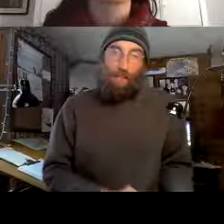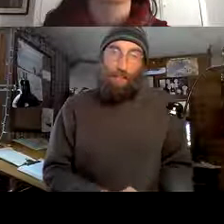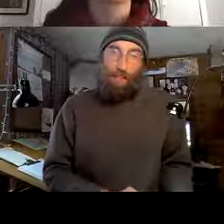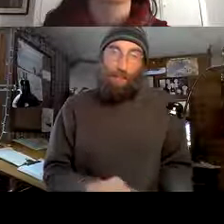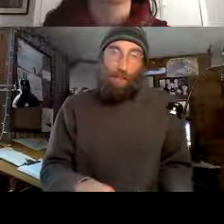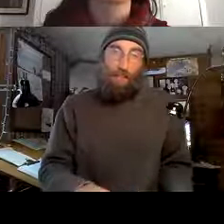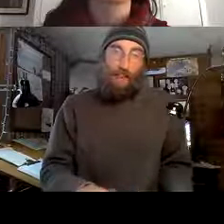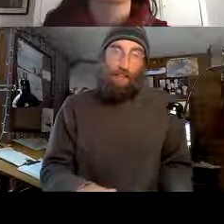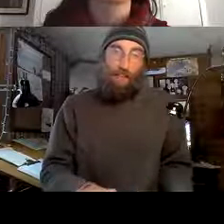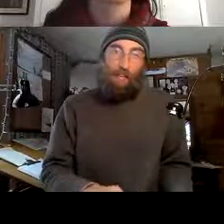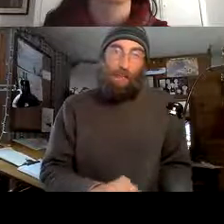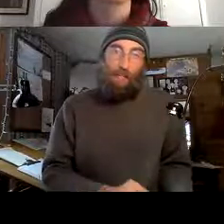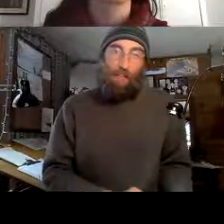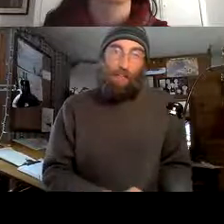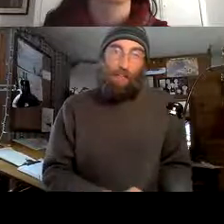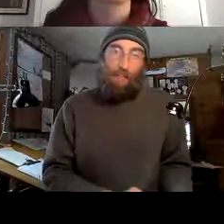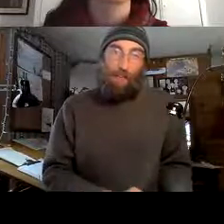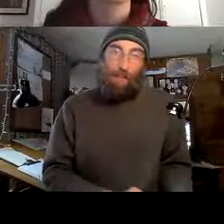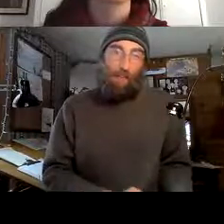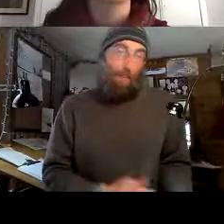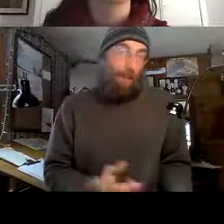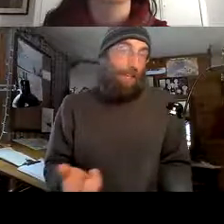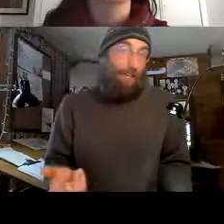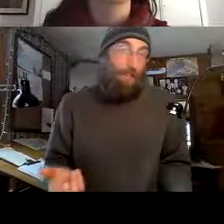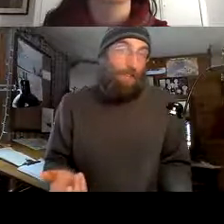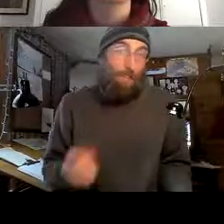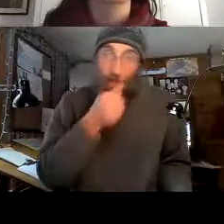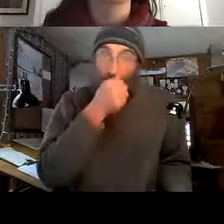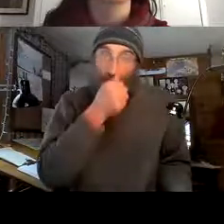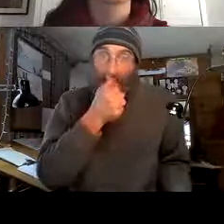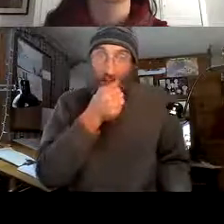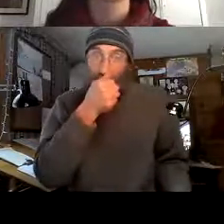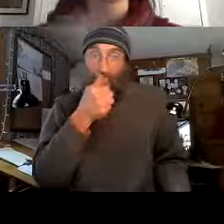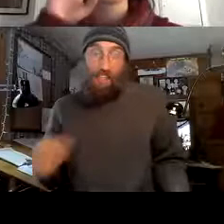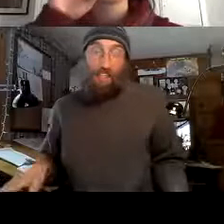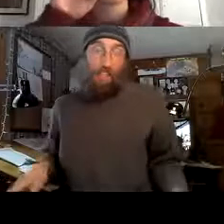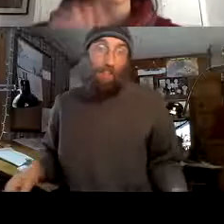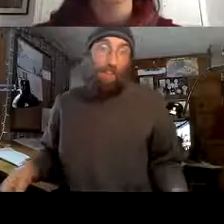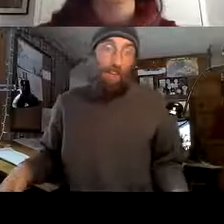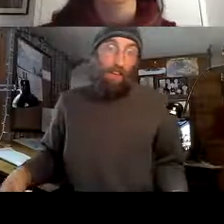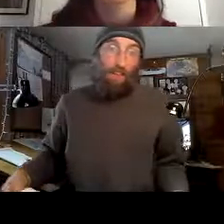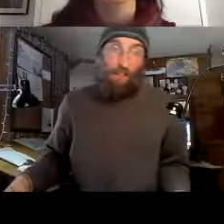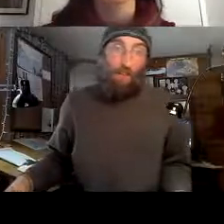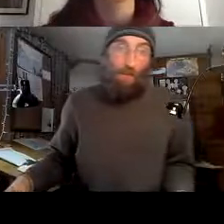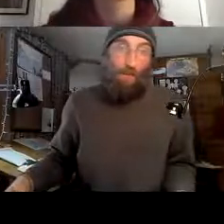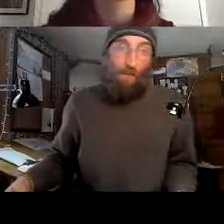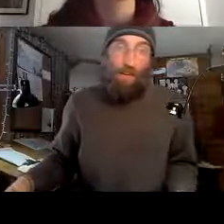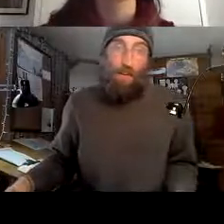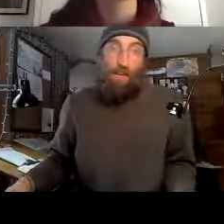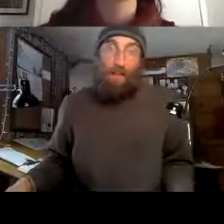and maybe sounding it out, maybe starting to read with... maybe he learned from a New England teacher as the war went on.